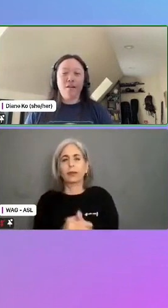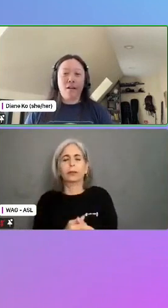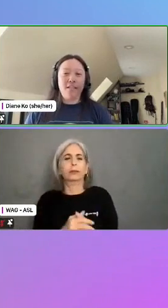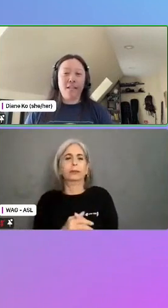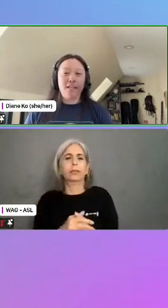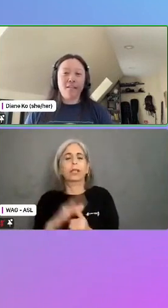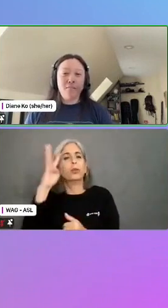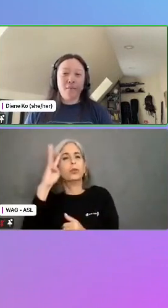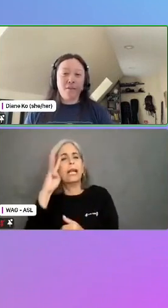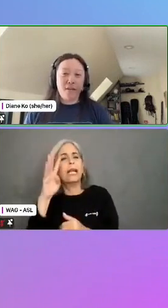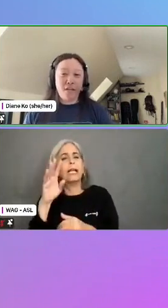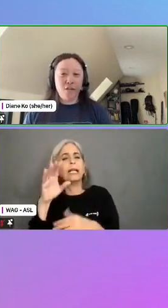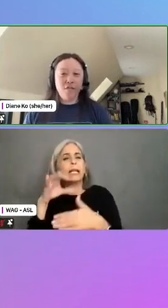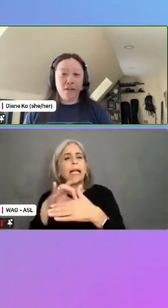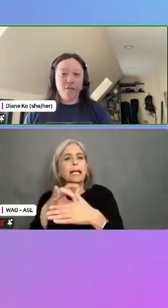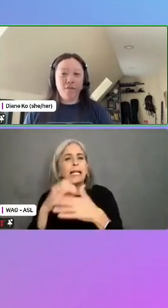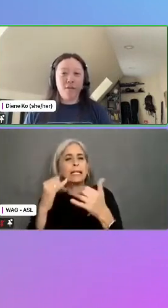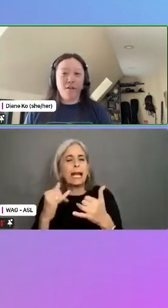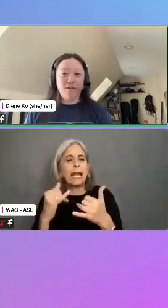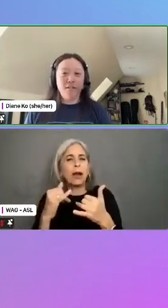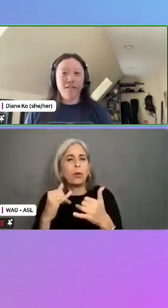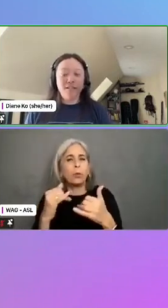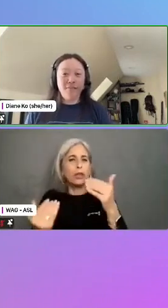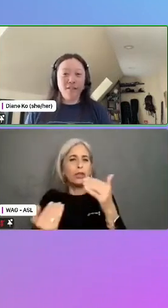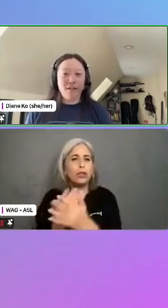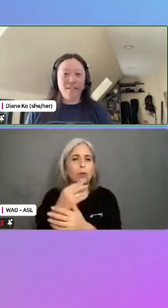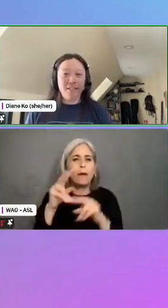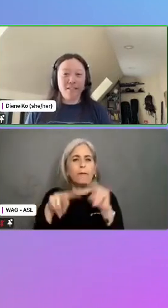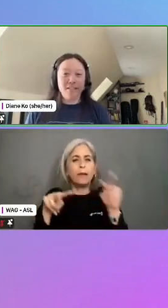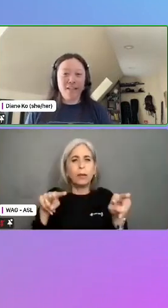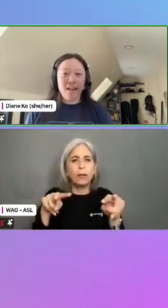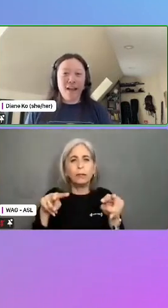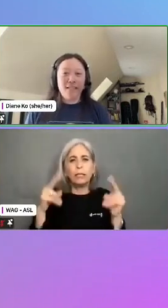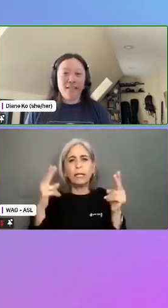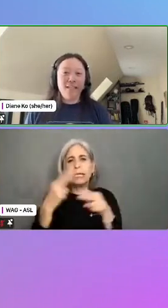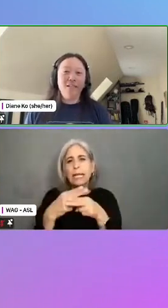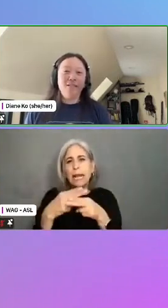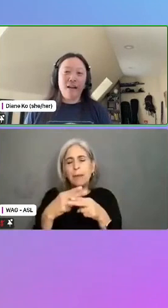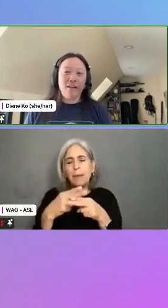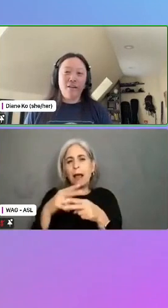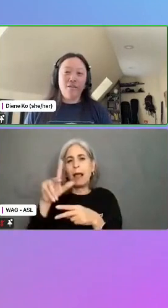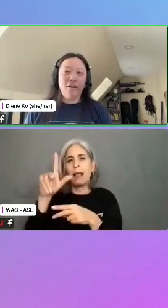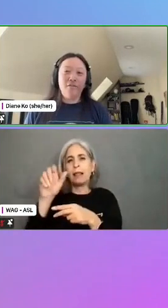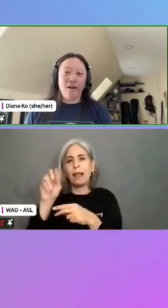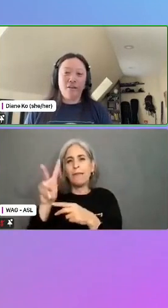For components that include heading units this could result in a number of page hierarchy issues, where the heading levels don't seem to make